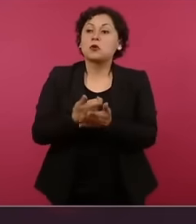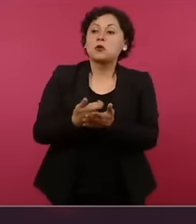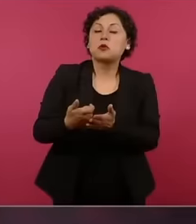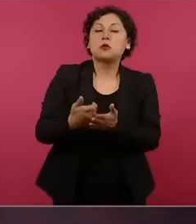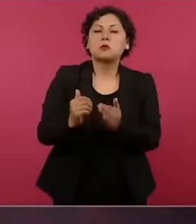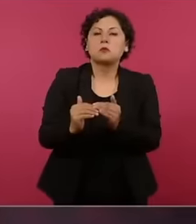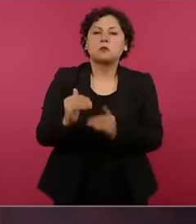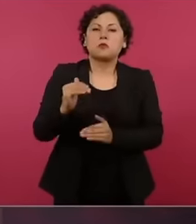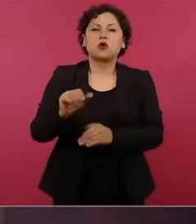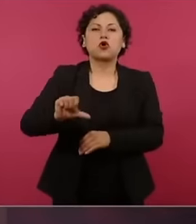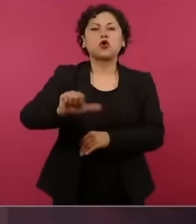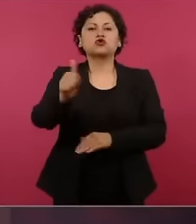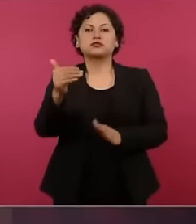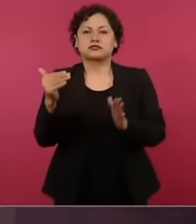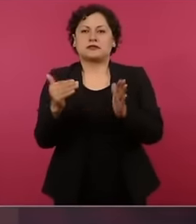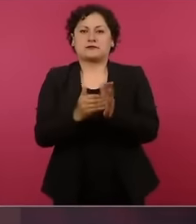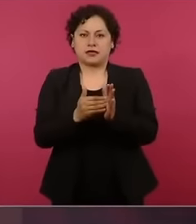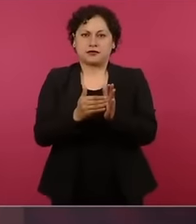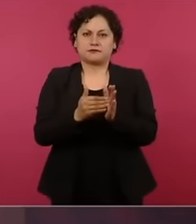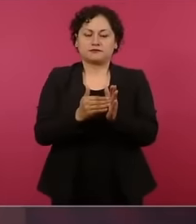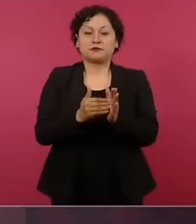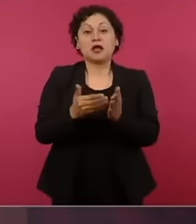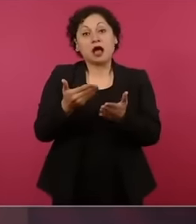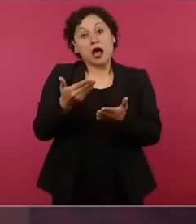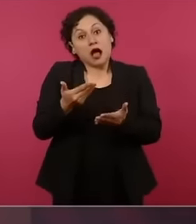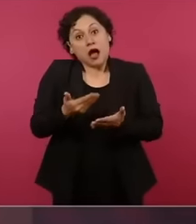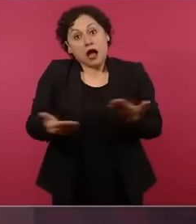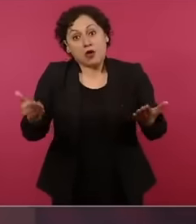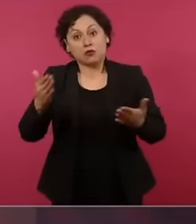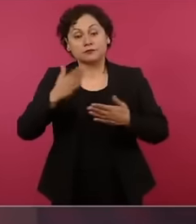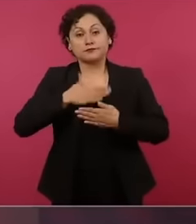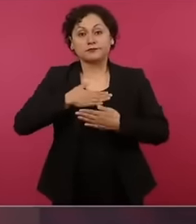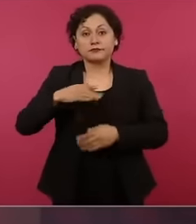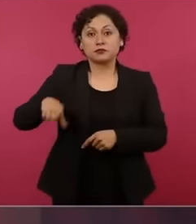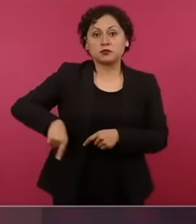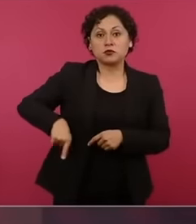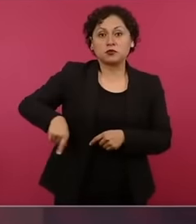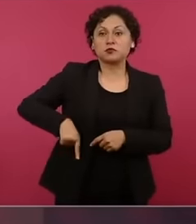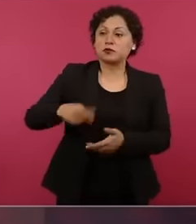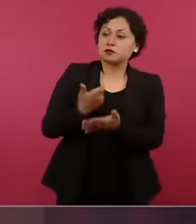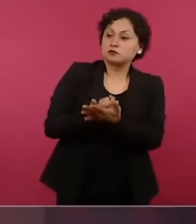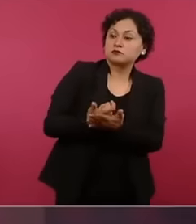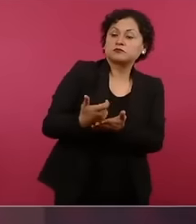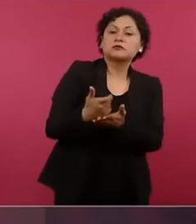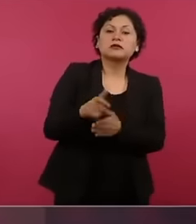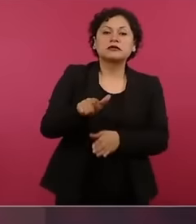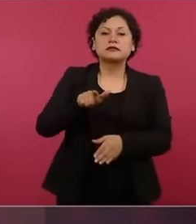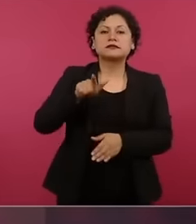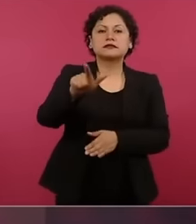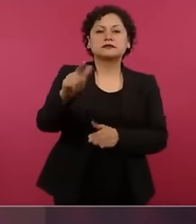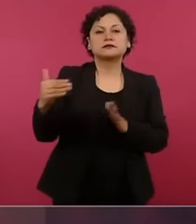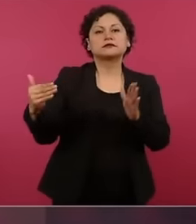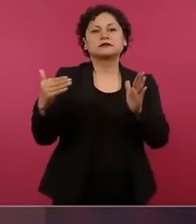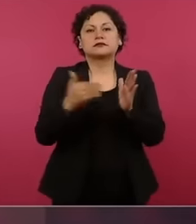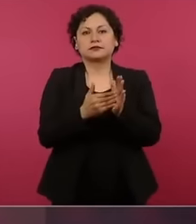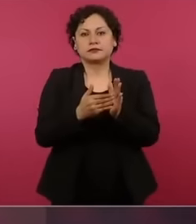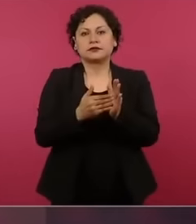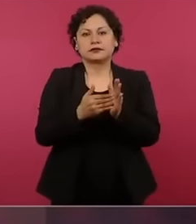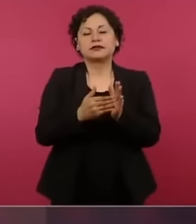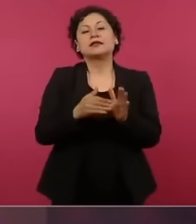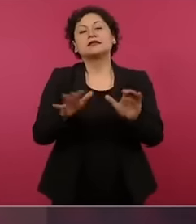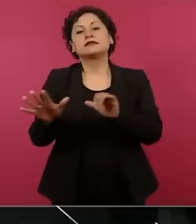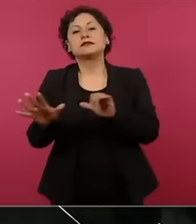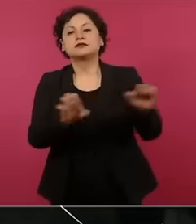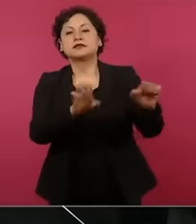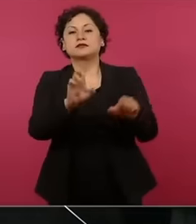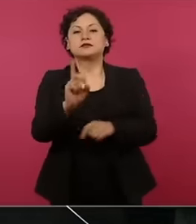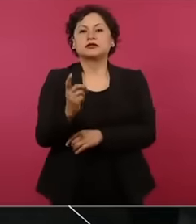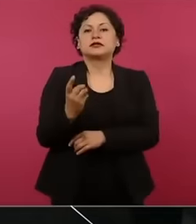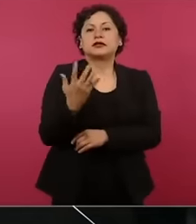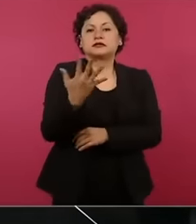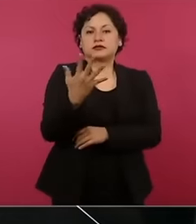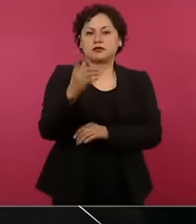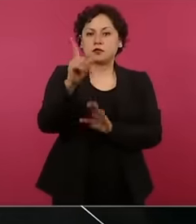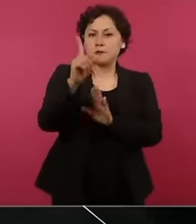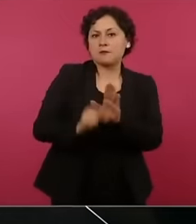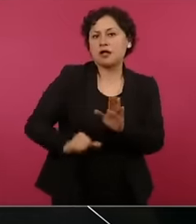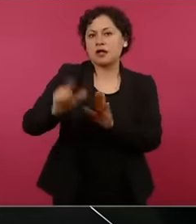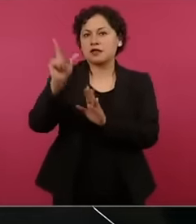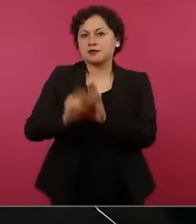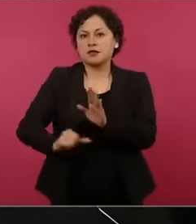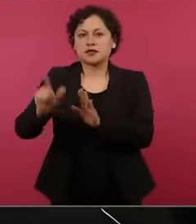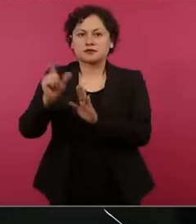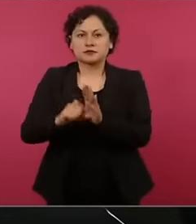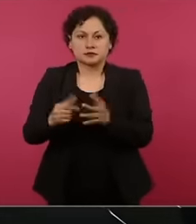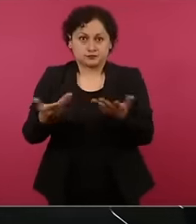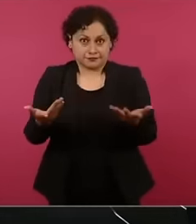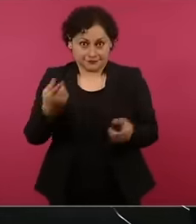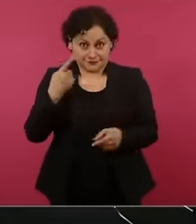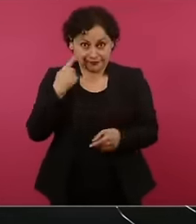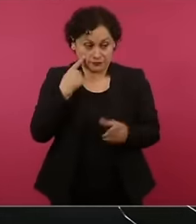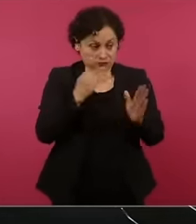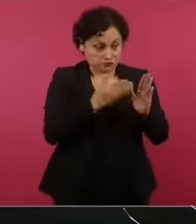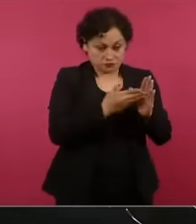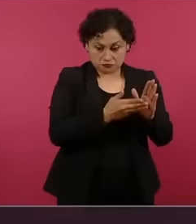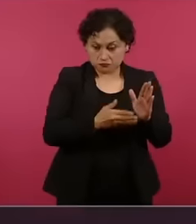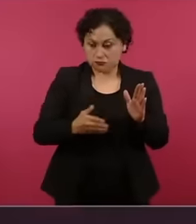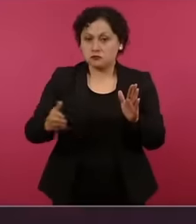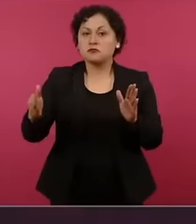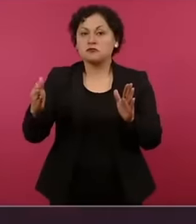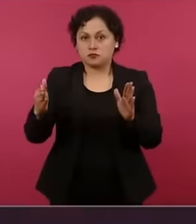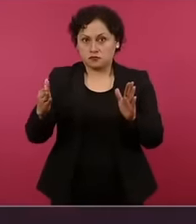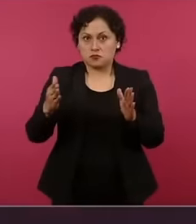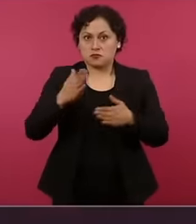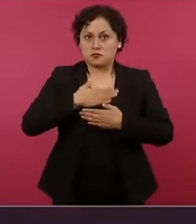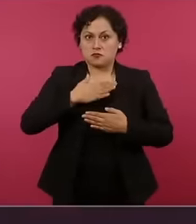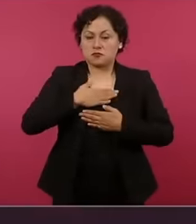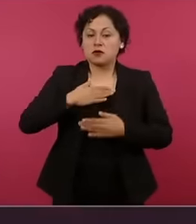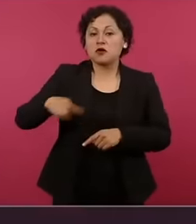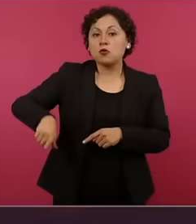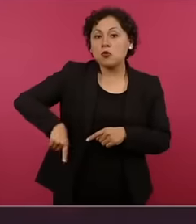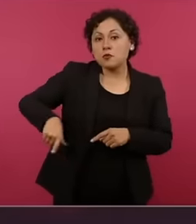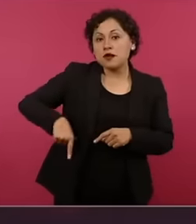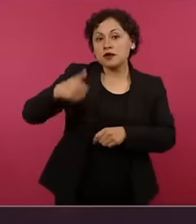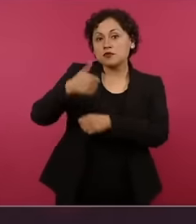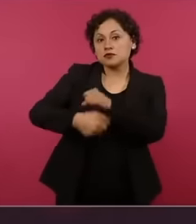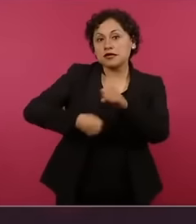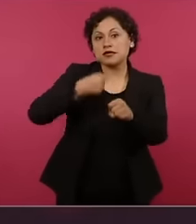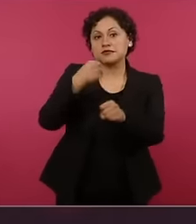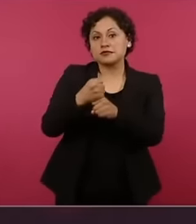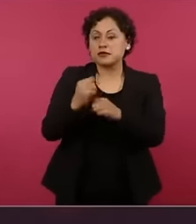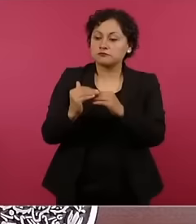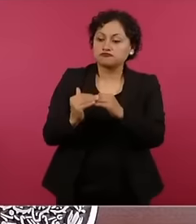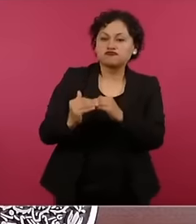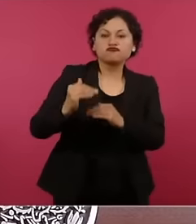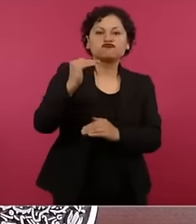and now they will obtain 17,000,635 pesos per month, that is, an increase only in the six-year term of 47.5